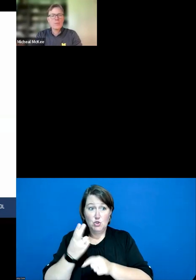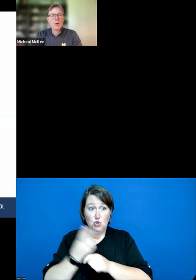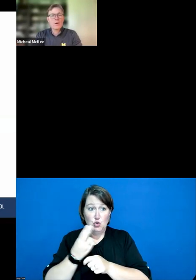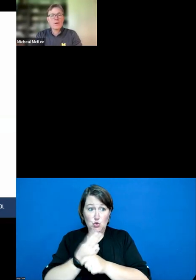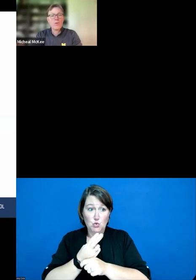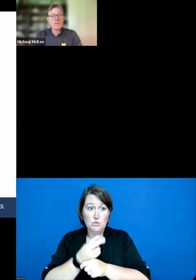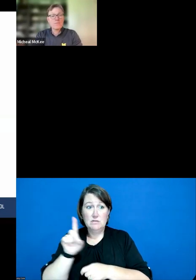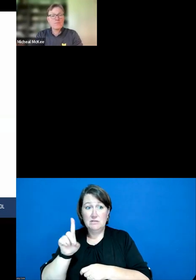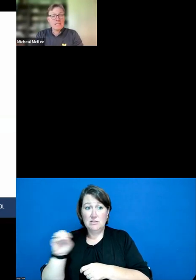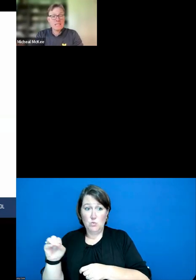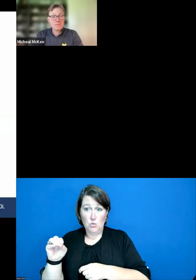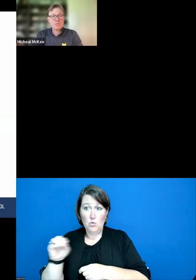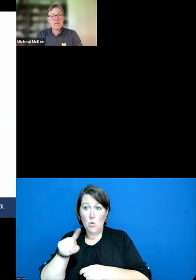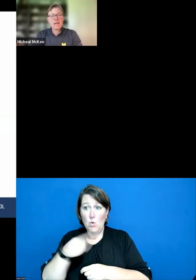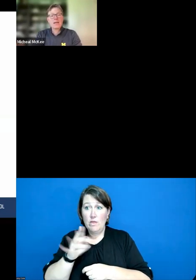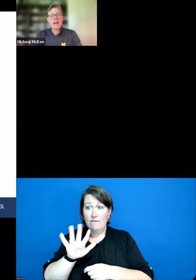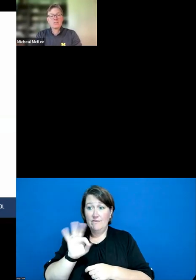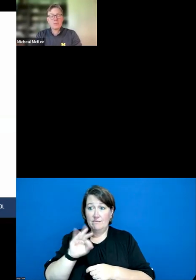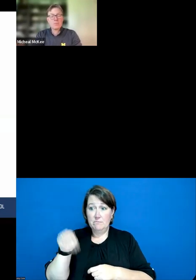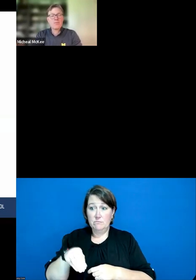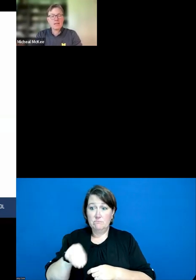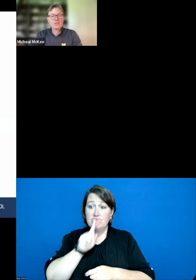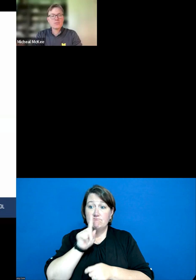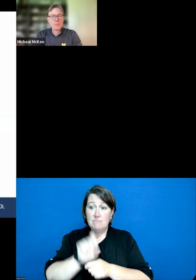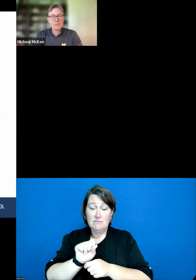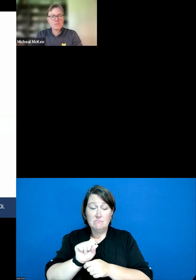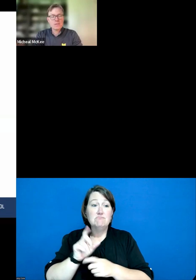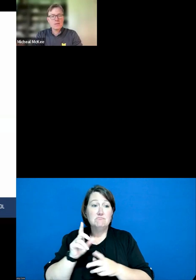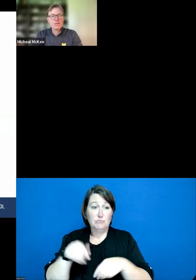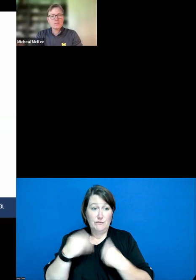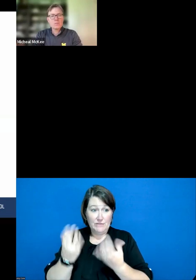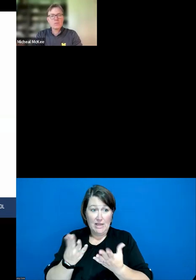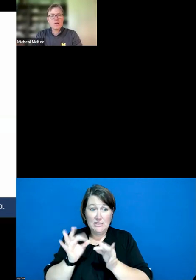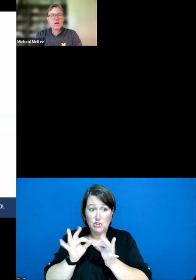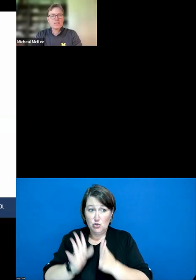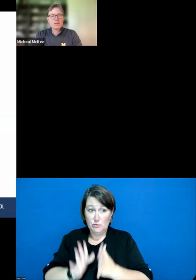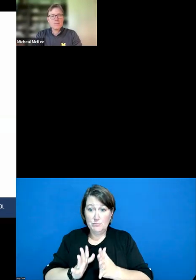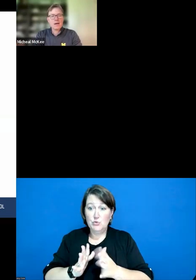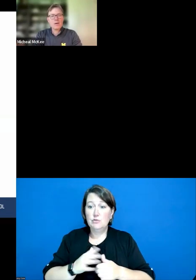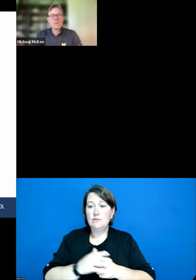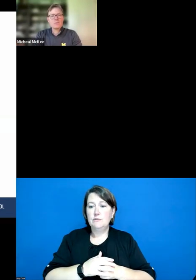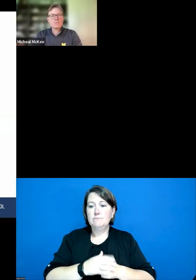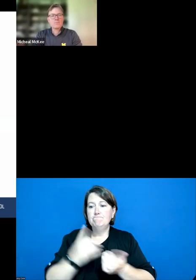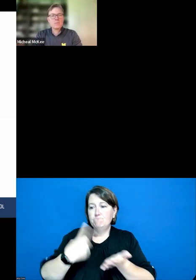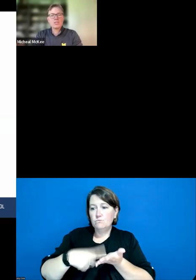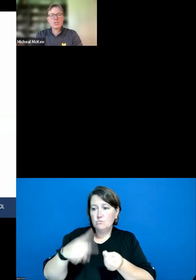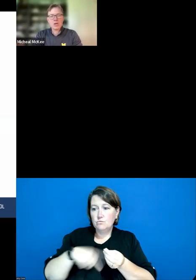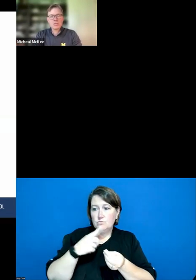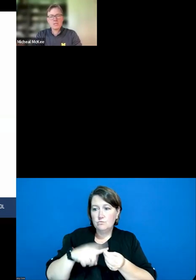only 59% actually provided interpreters. So we're talking about big chunks of